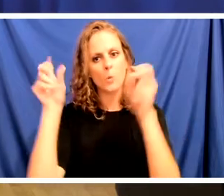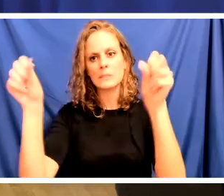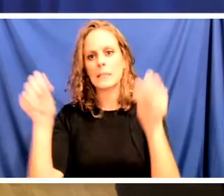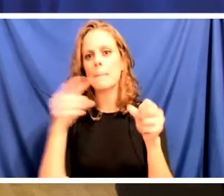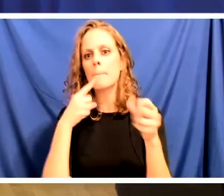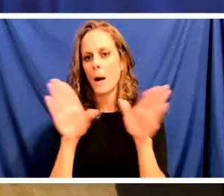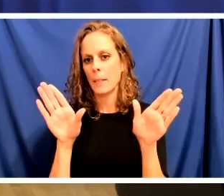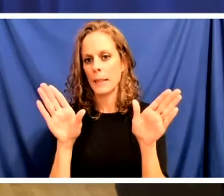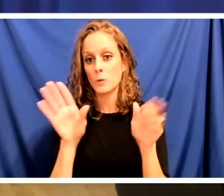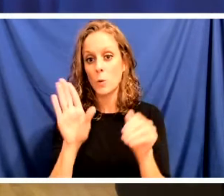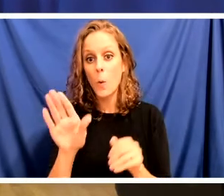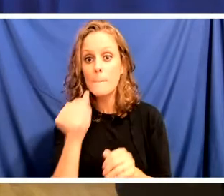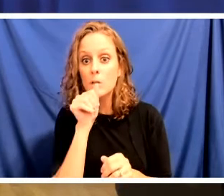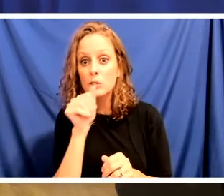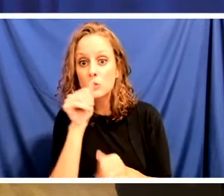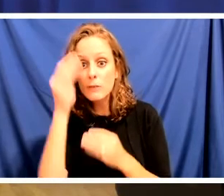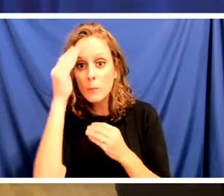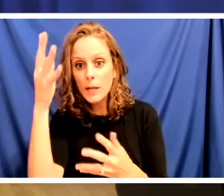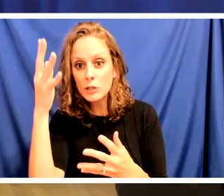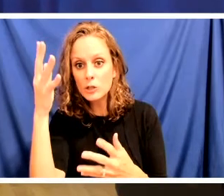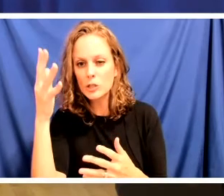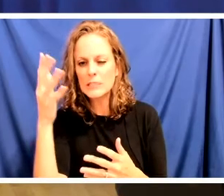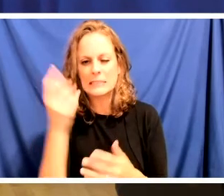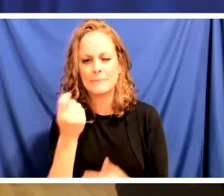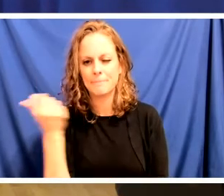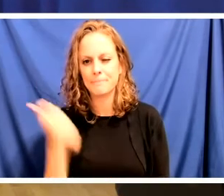So that is definitely one way to be able to participate.